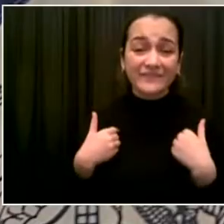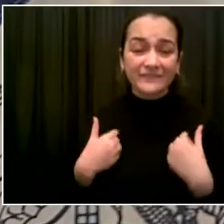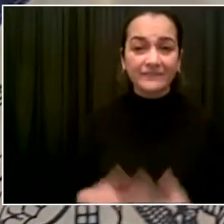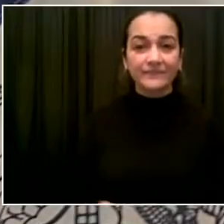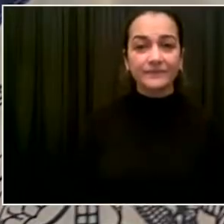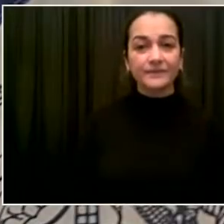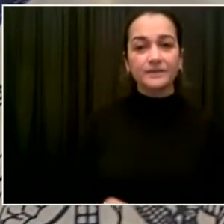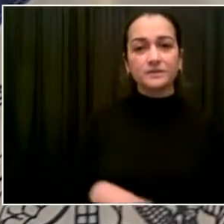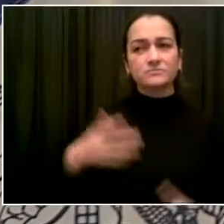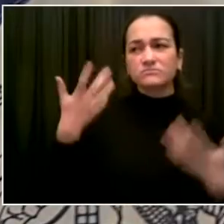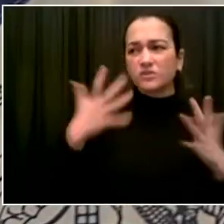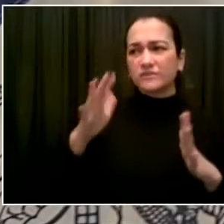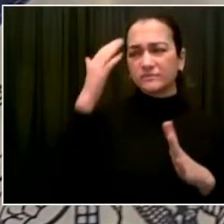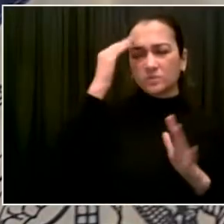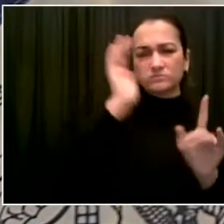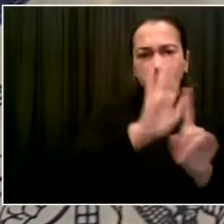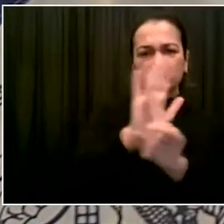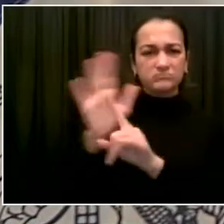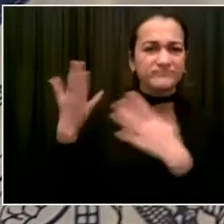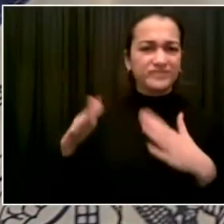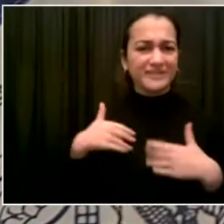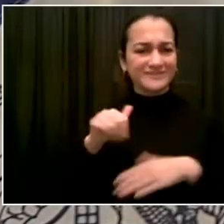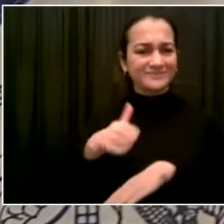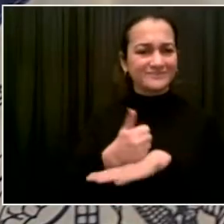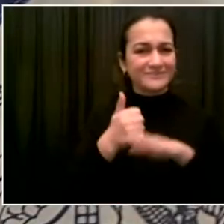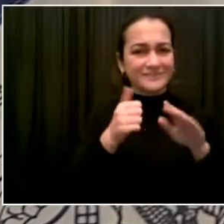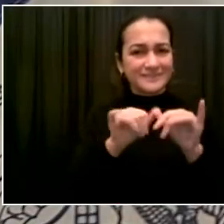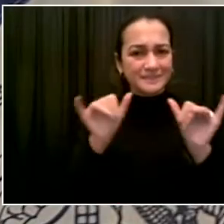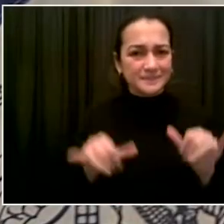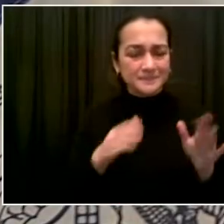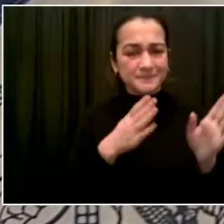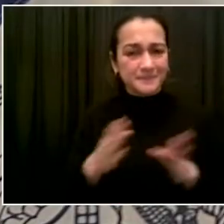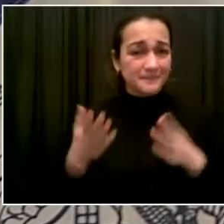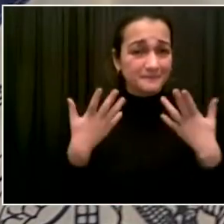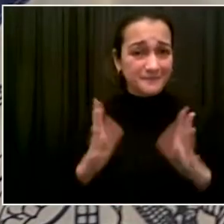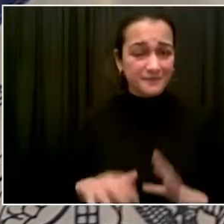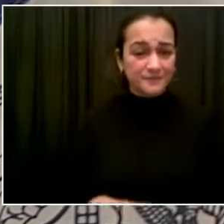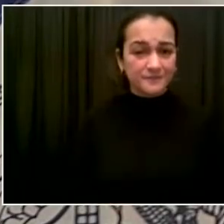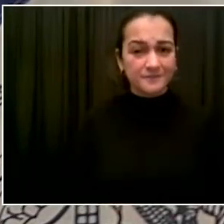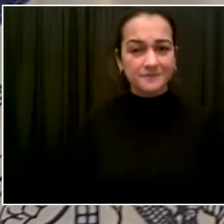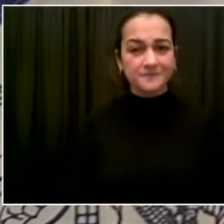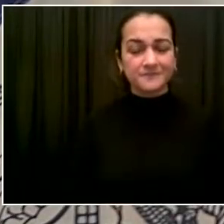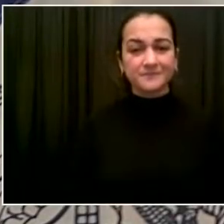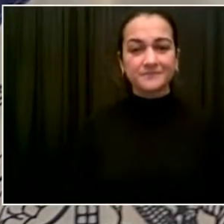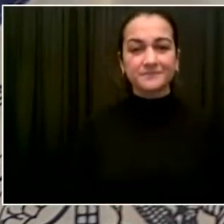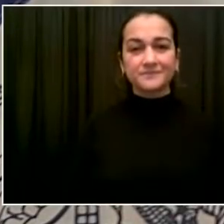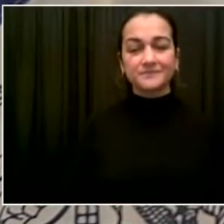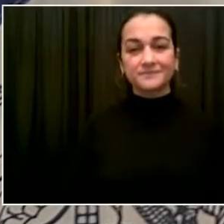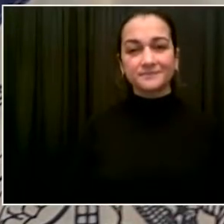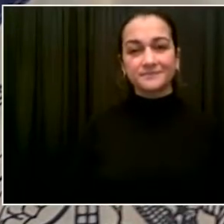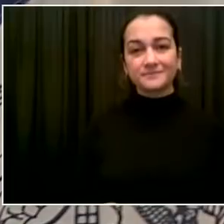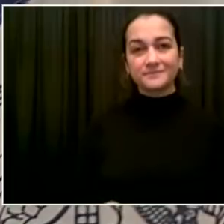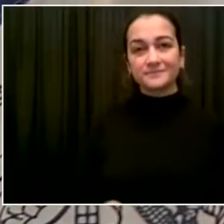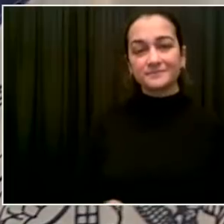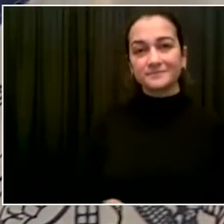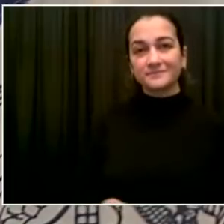CLASSROOM CLOSES, WE HVEA REMOTE TOOLS IN PLACE. BUT THE FINAL